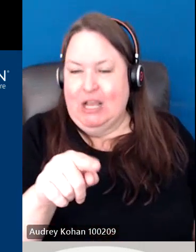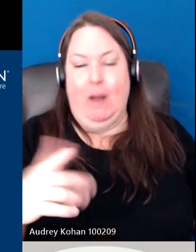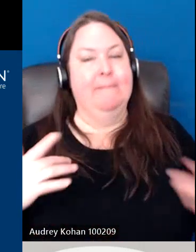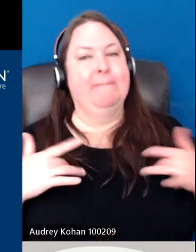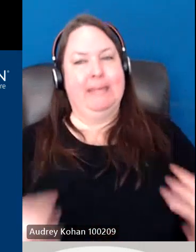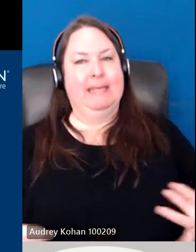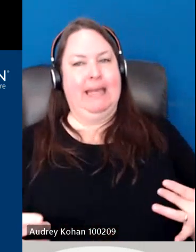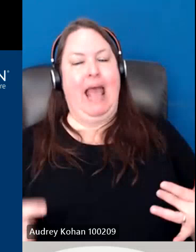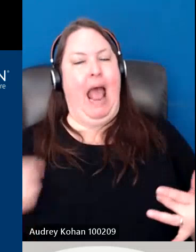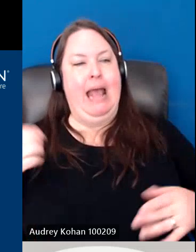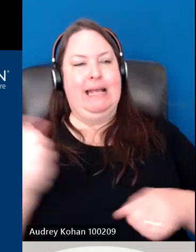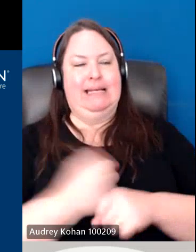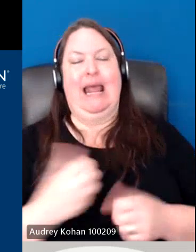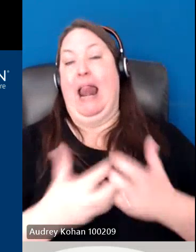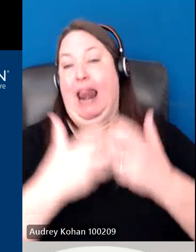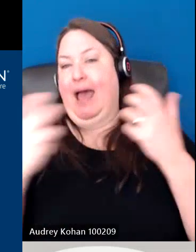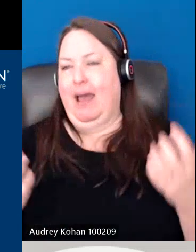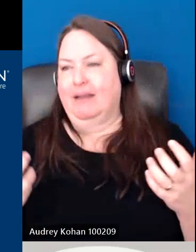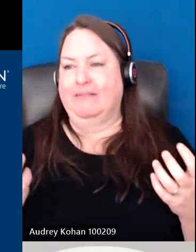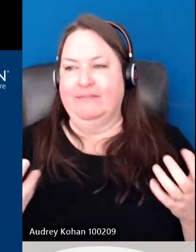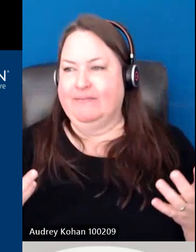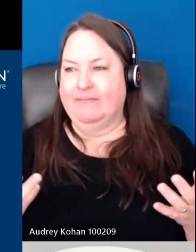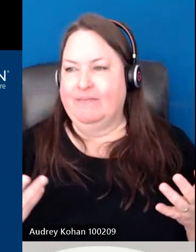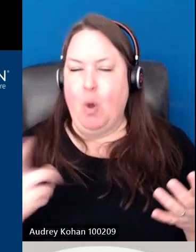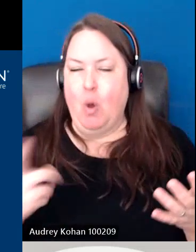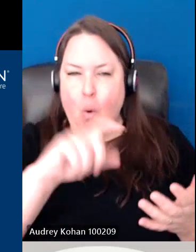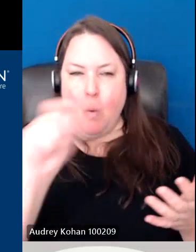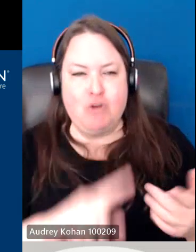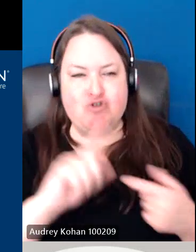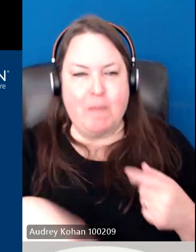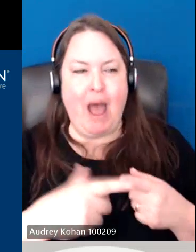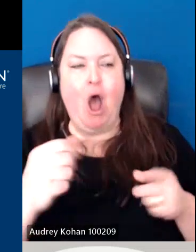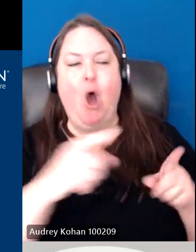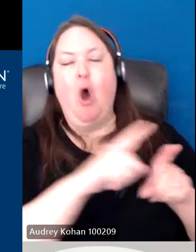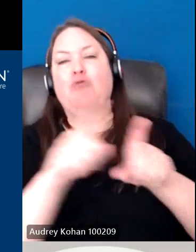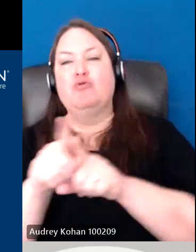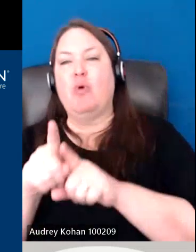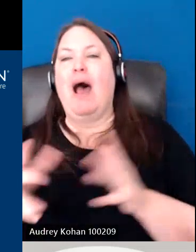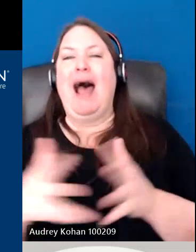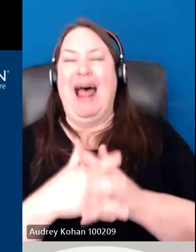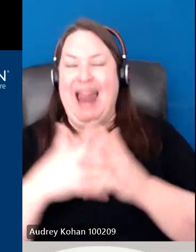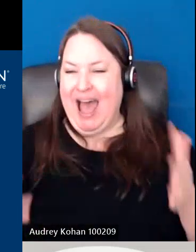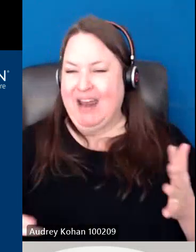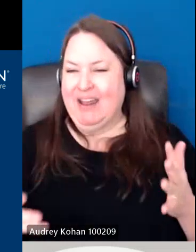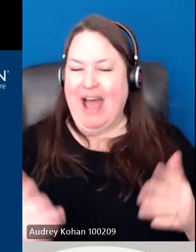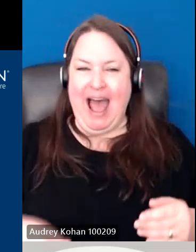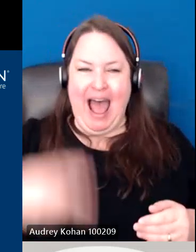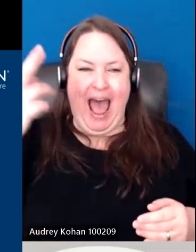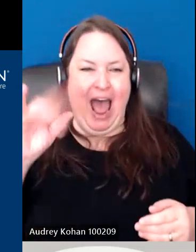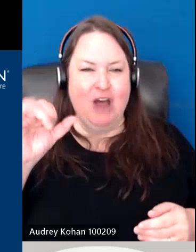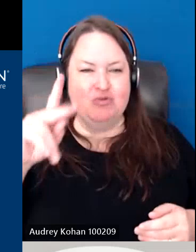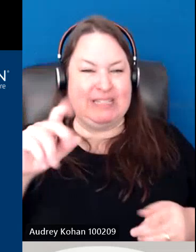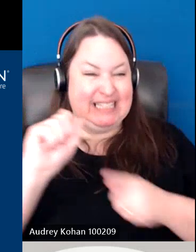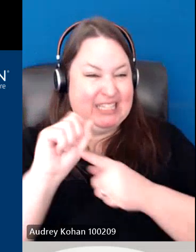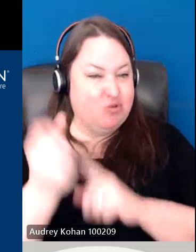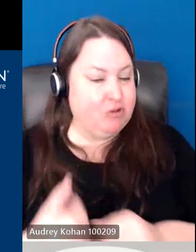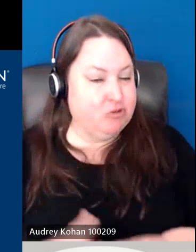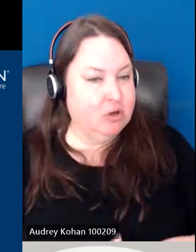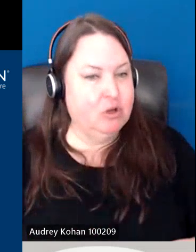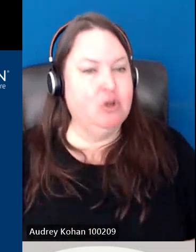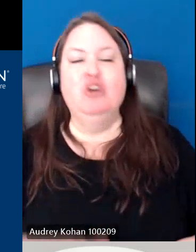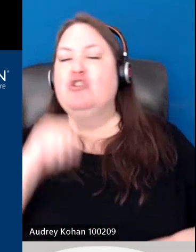get a lot of um uh questions about and also a lot of high-risk situations do not provide unqualified